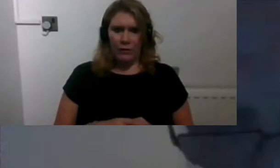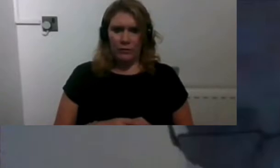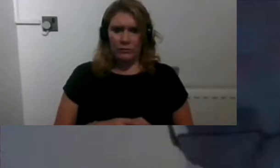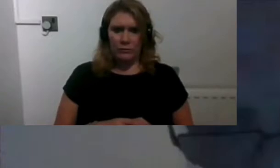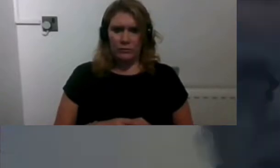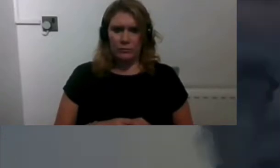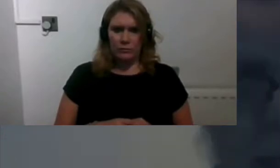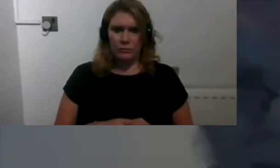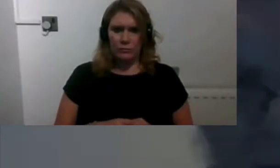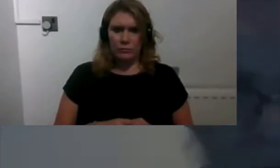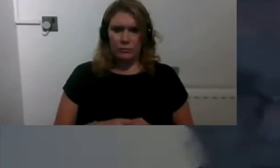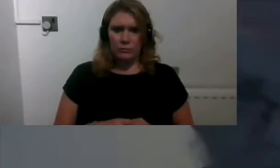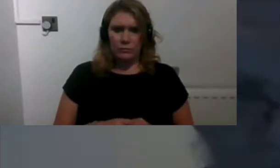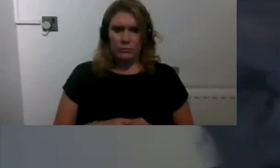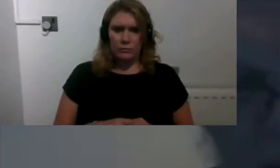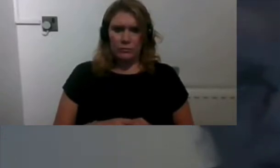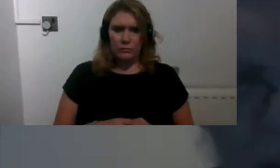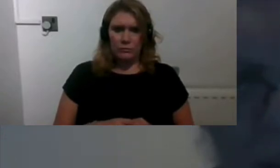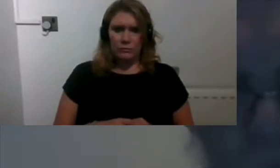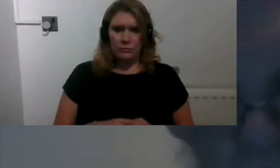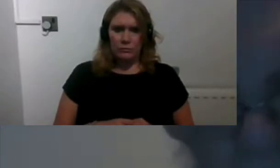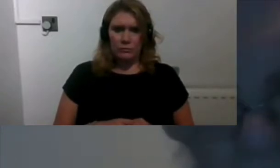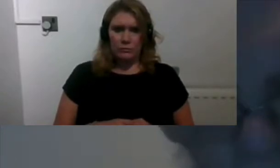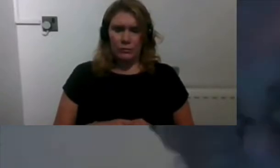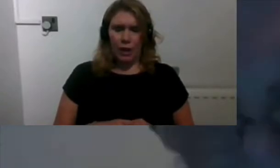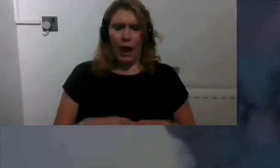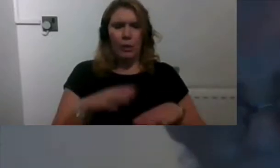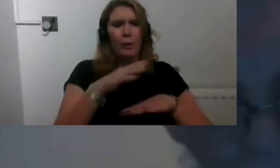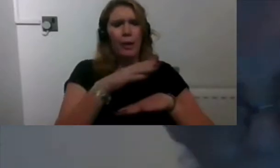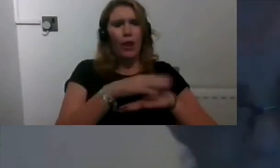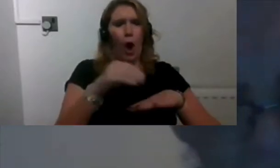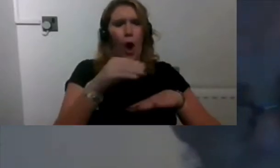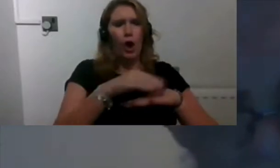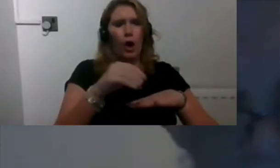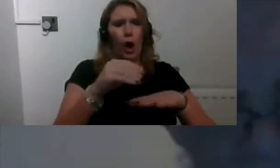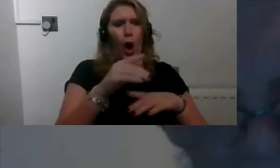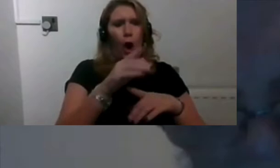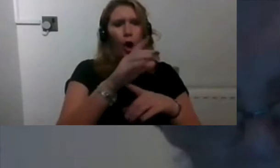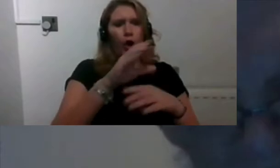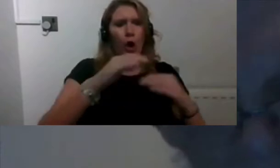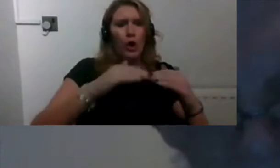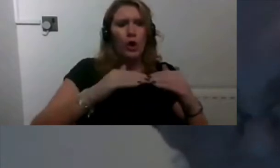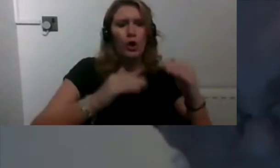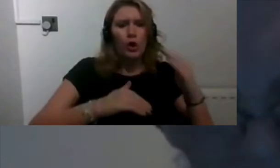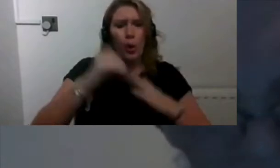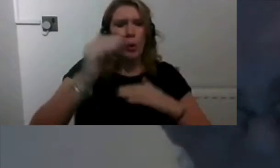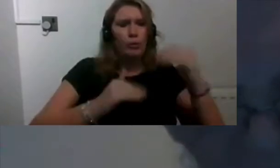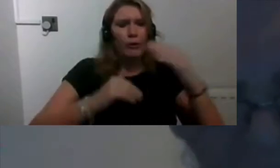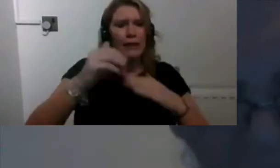Cayman Islands. We campaigned to protect